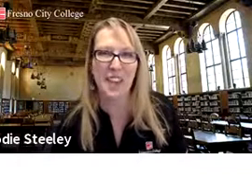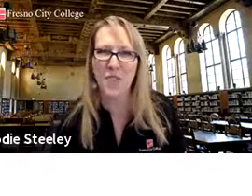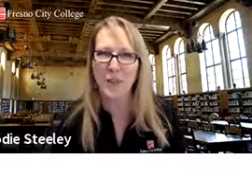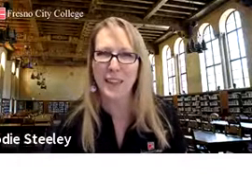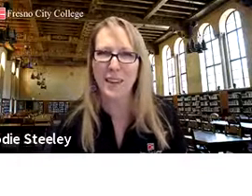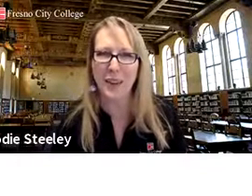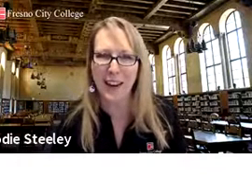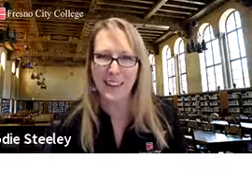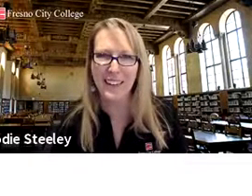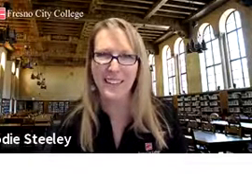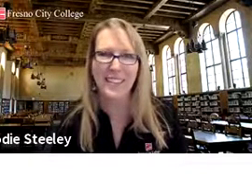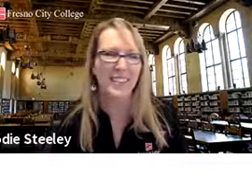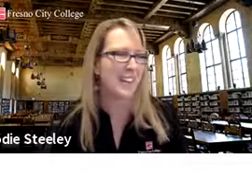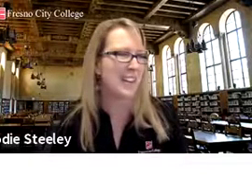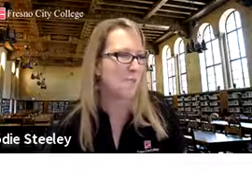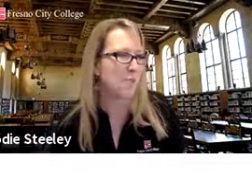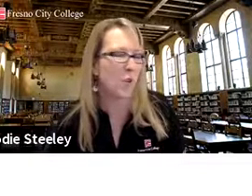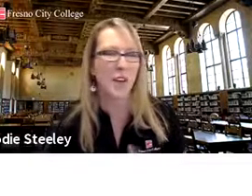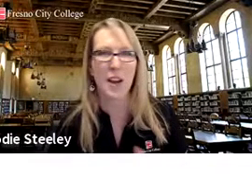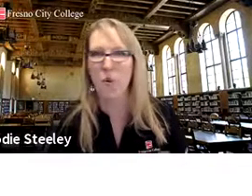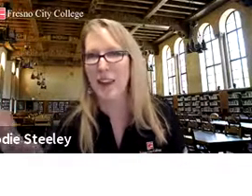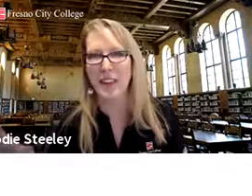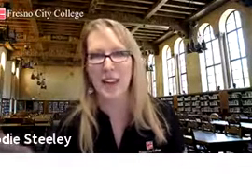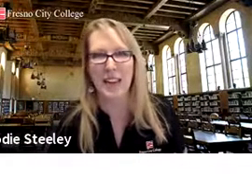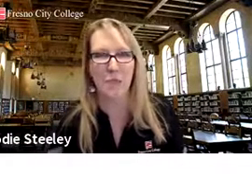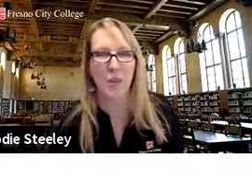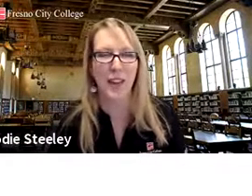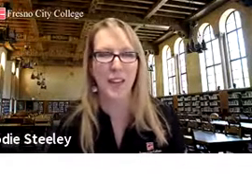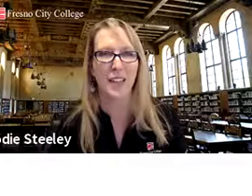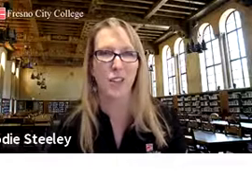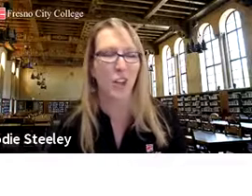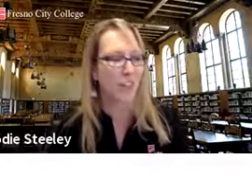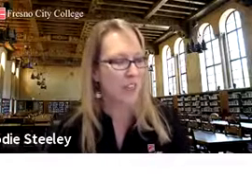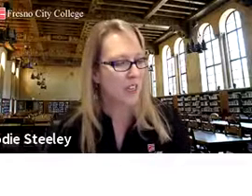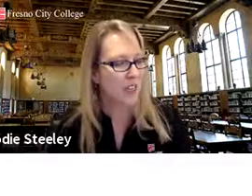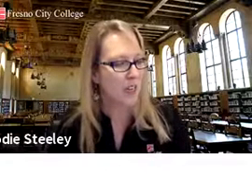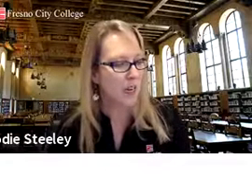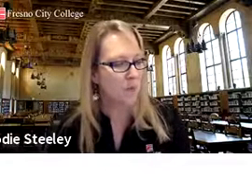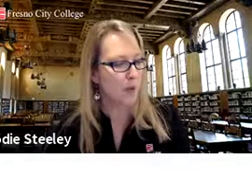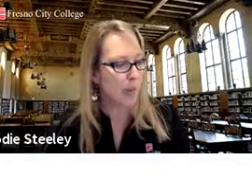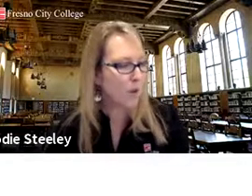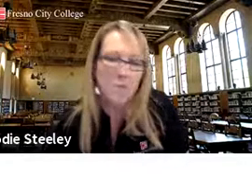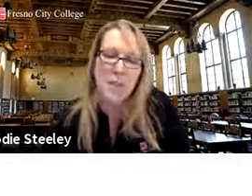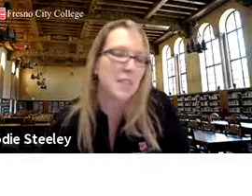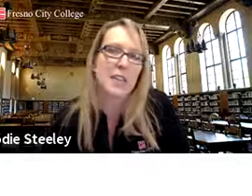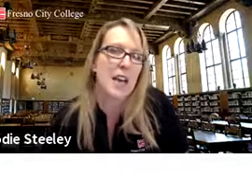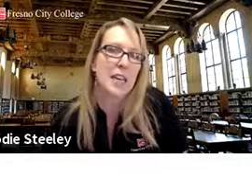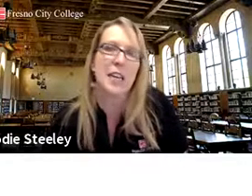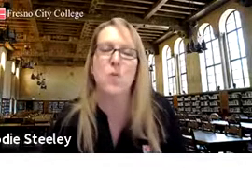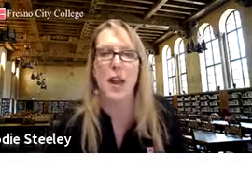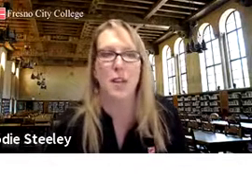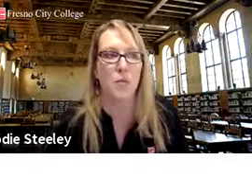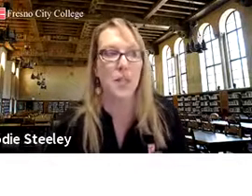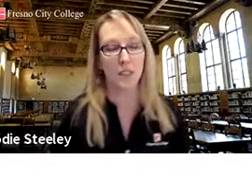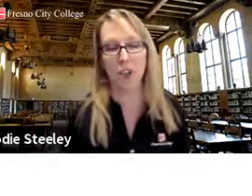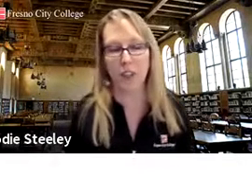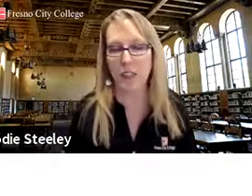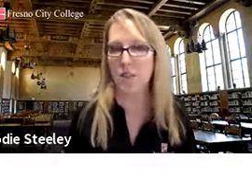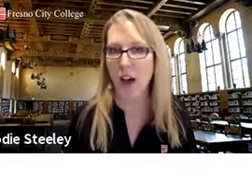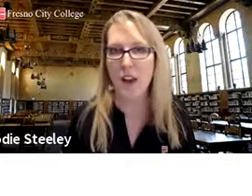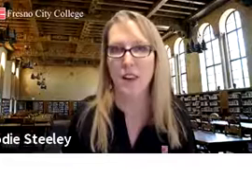if only right. But we're not quite that kind of plug in and learn. But that wouldn't be as exciting anyway, because learning is fun.